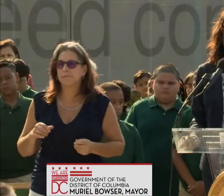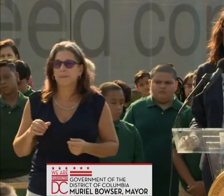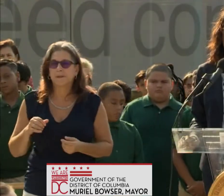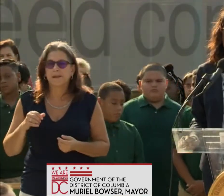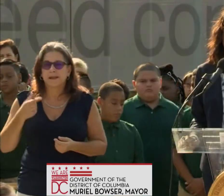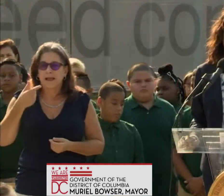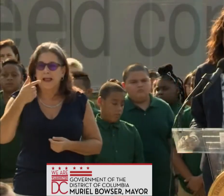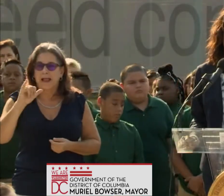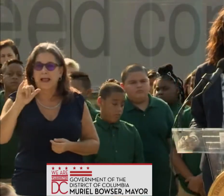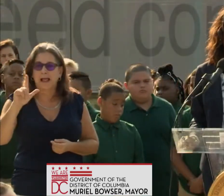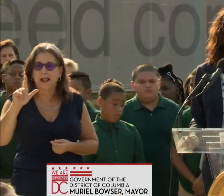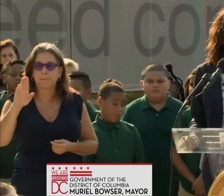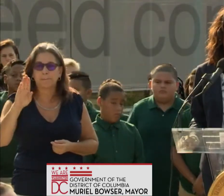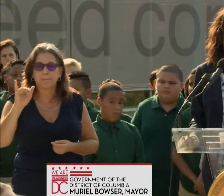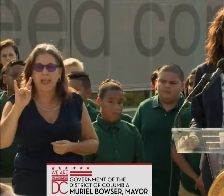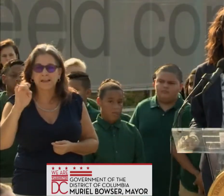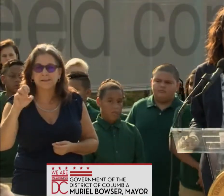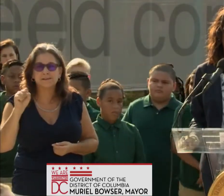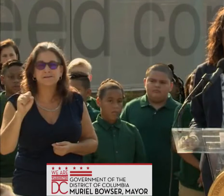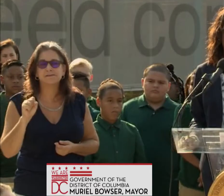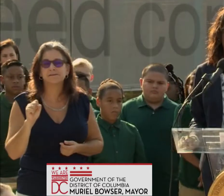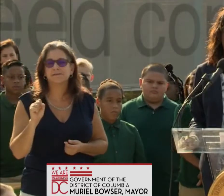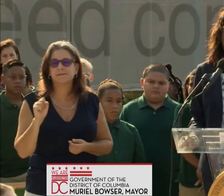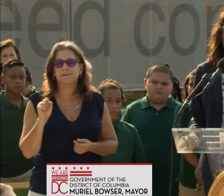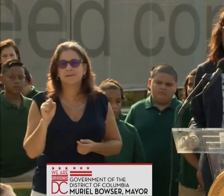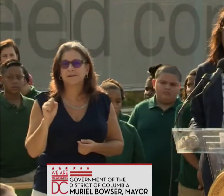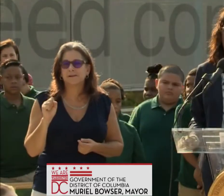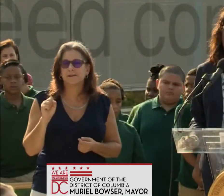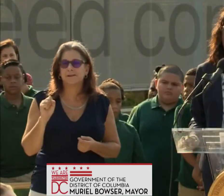construction management firm McKissack and McKissack and our supplemental